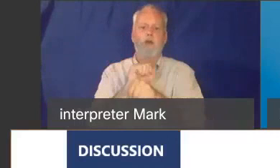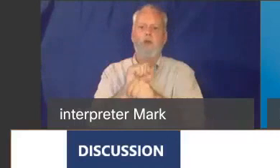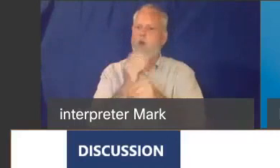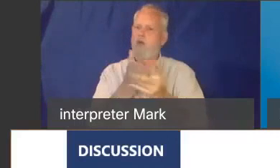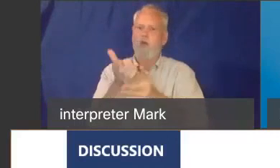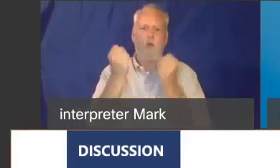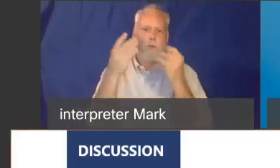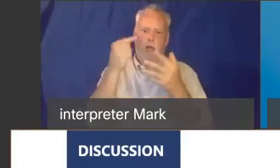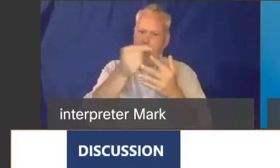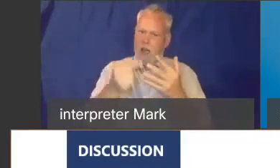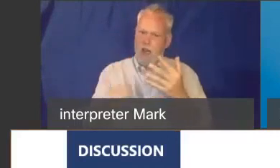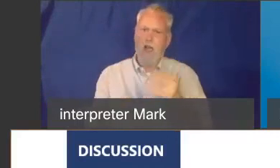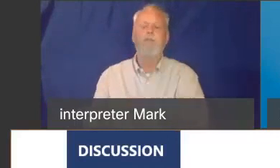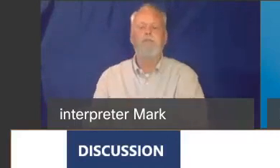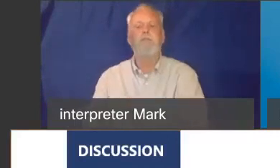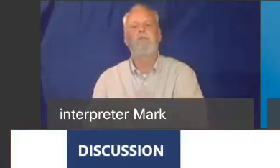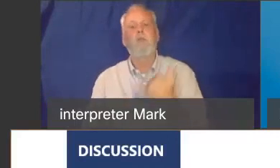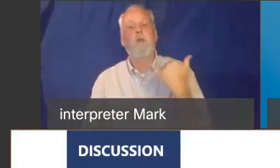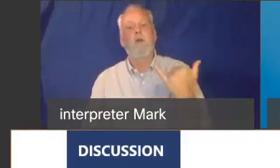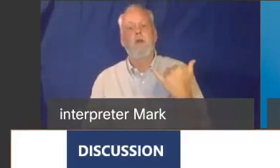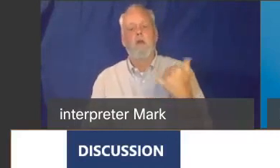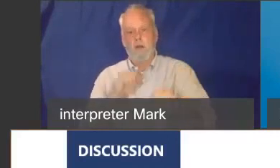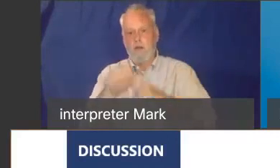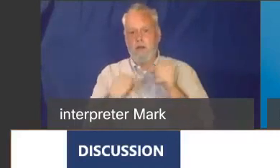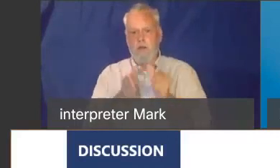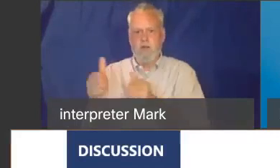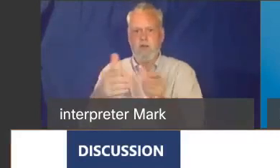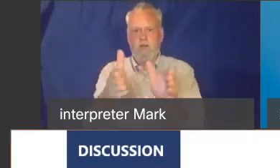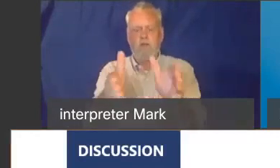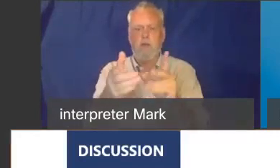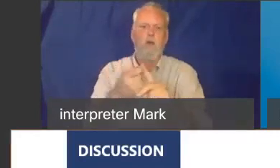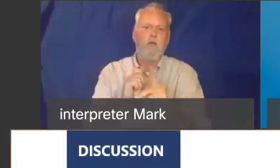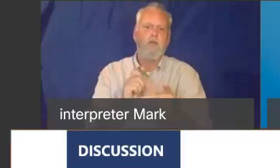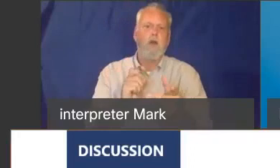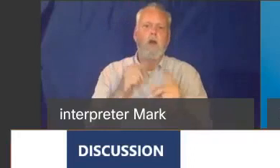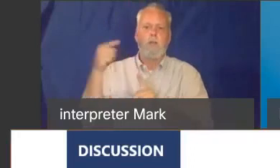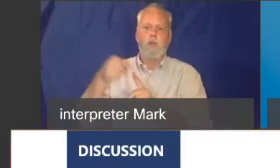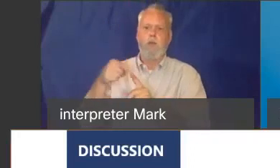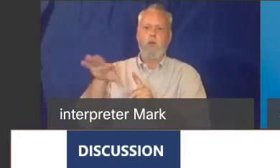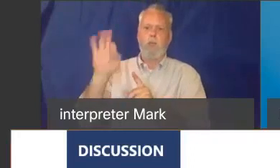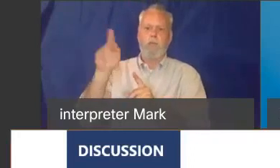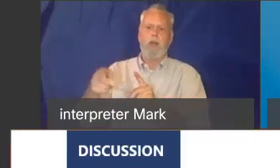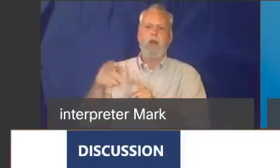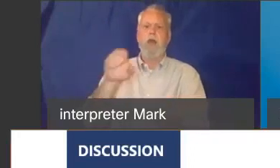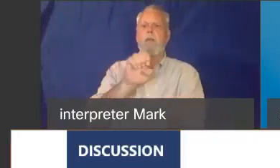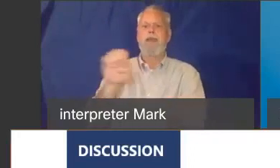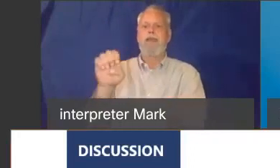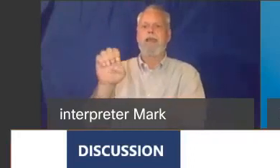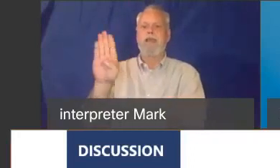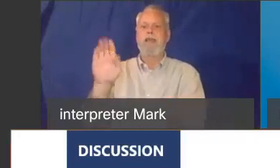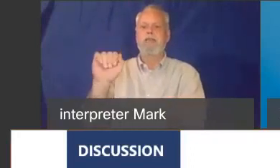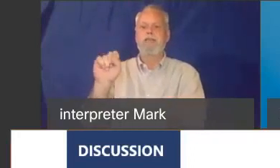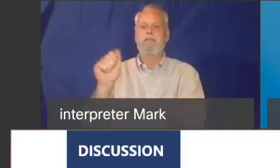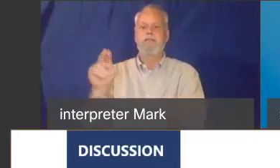Um, right now there is the background that goes from essentially the, the point where we pick up the space and drive, it's it's a sidewalk running by crowd.